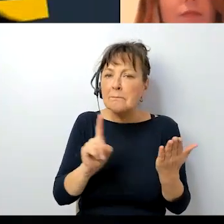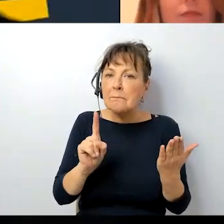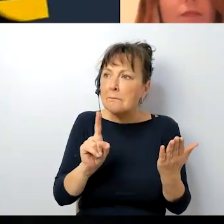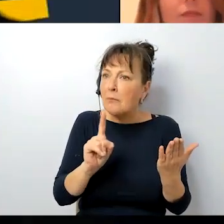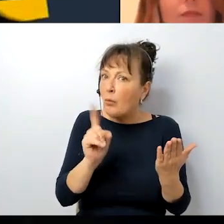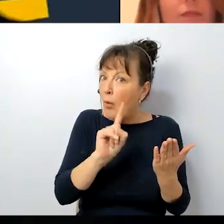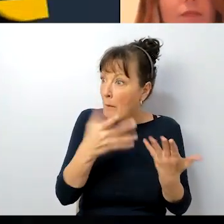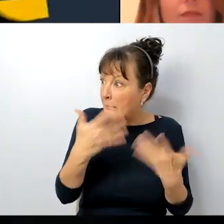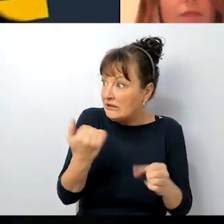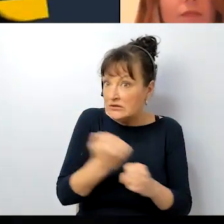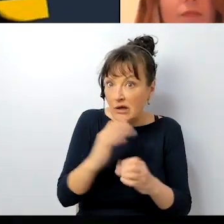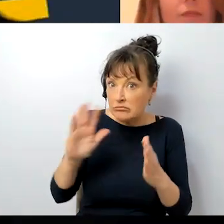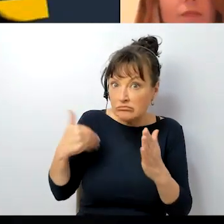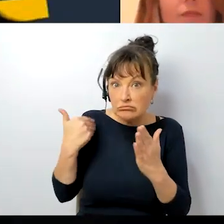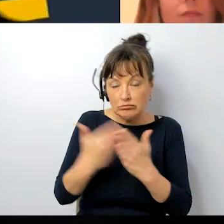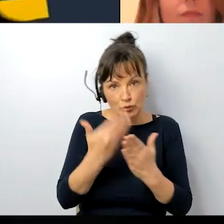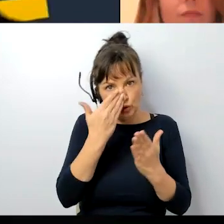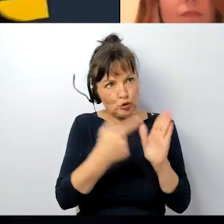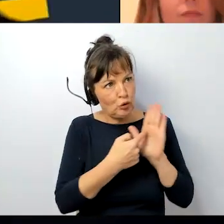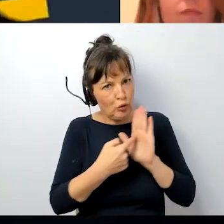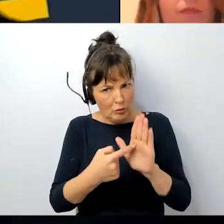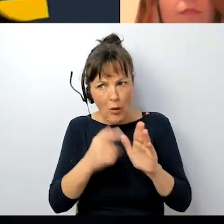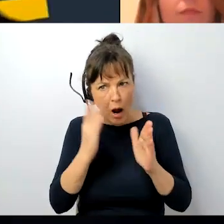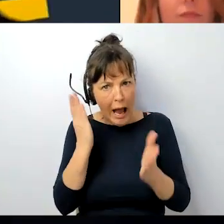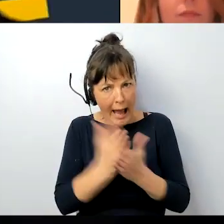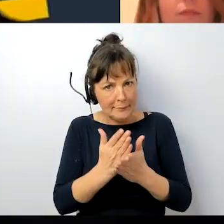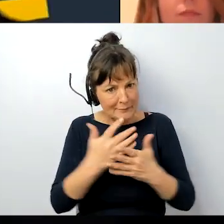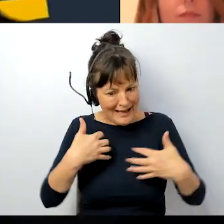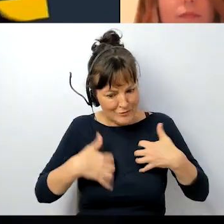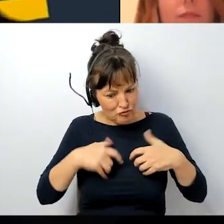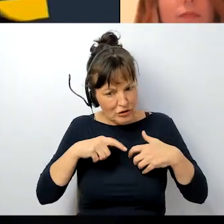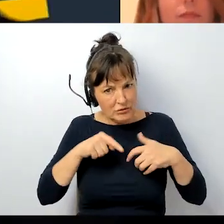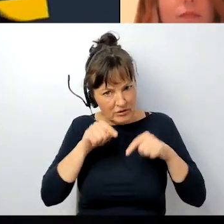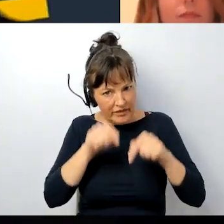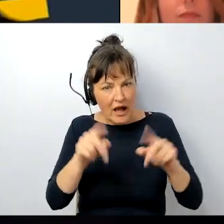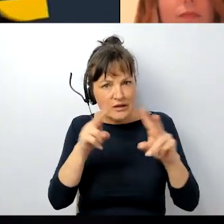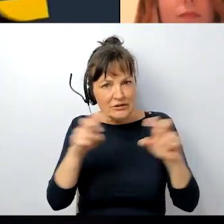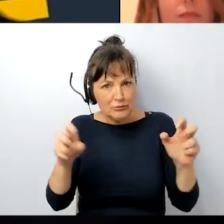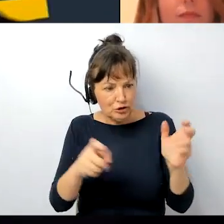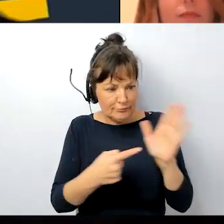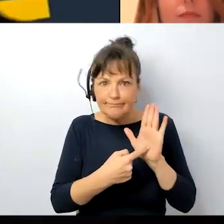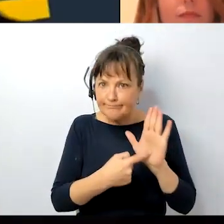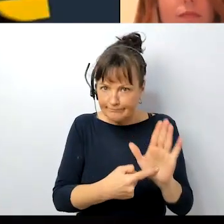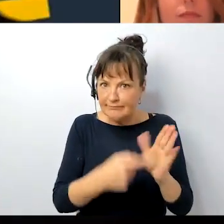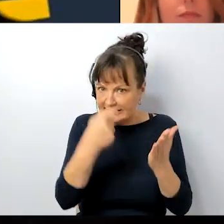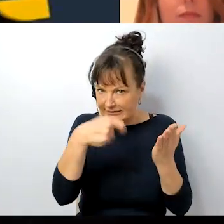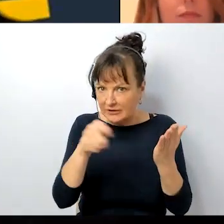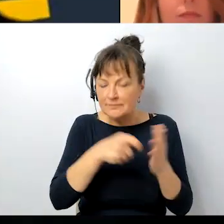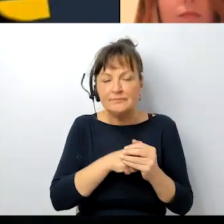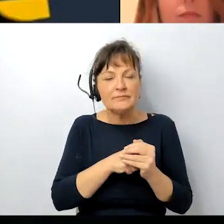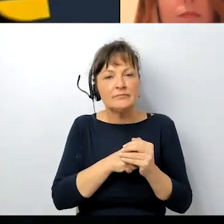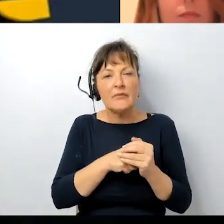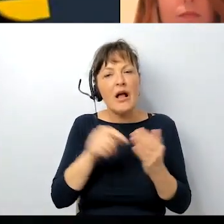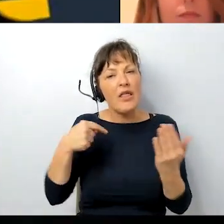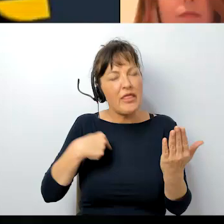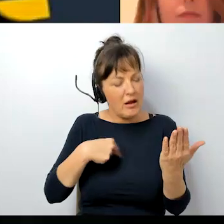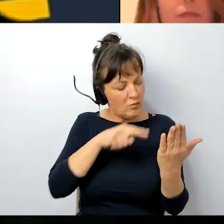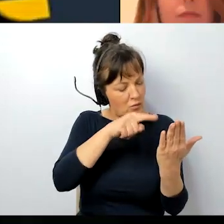do they seem really keen, what have they done in the past to demonstrate their interest in that